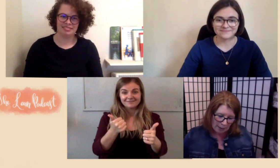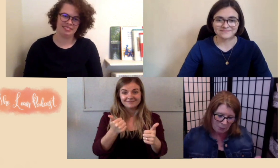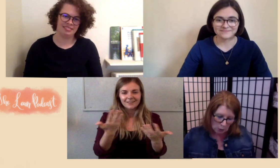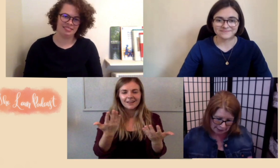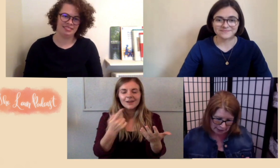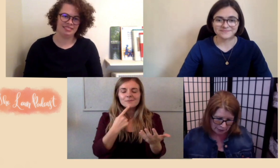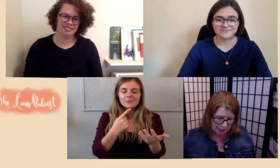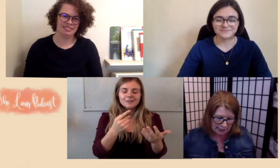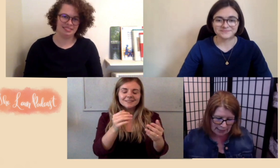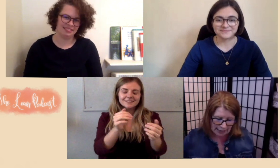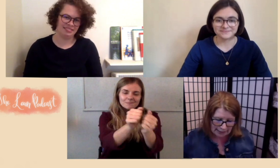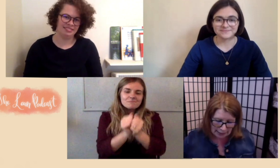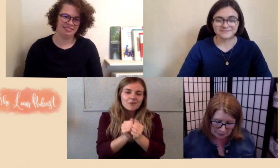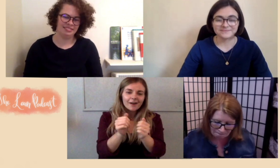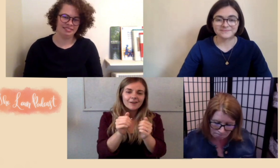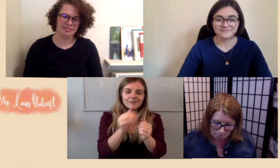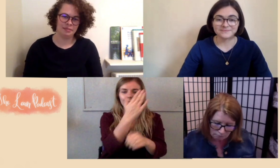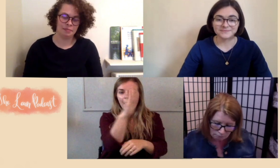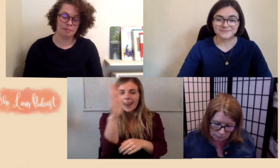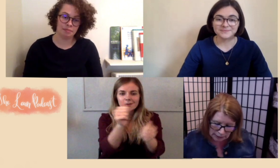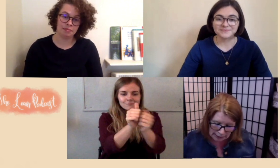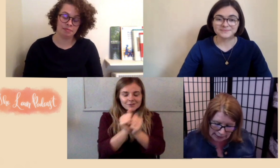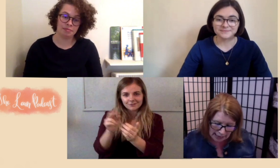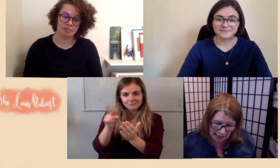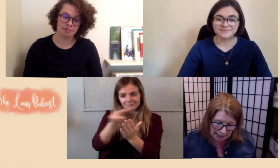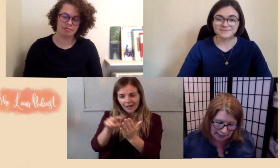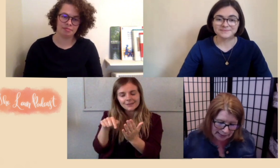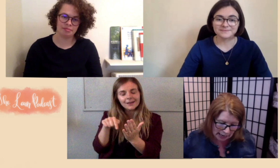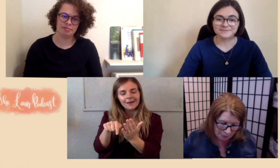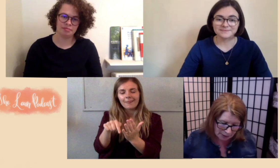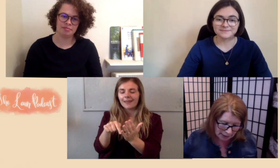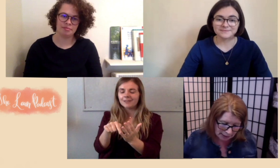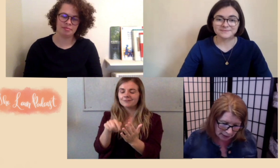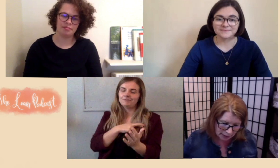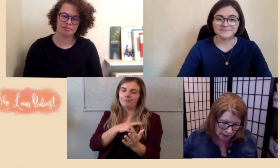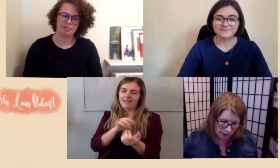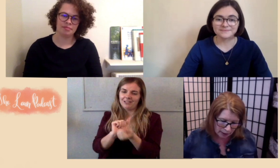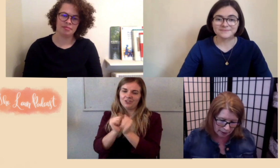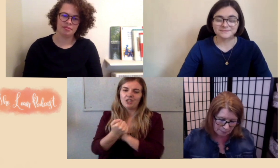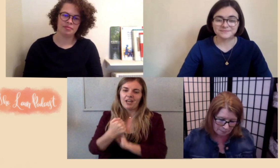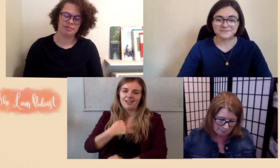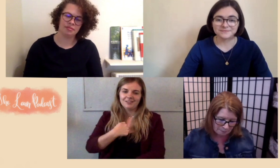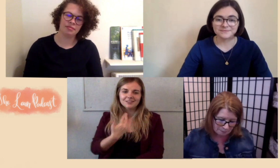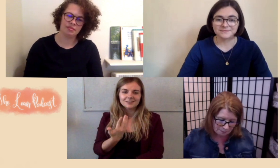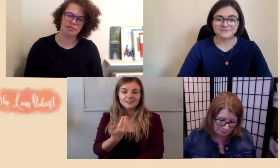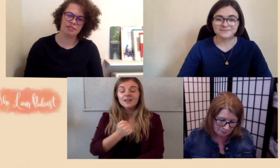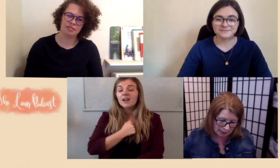has phases and stages. And I think the initial phase is to moan